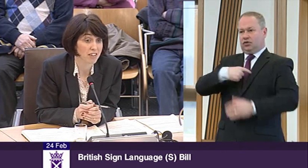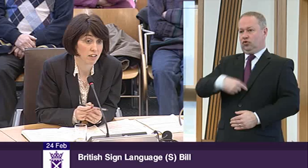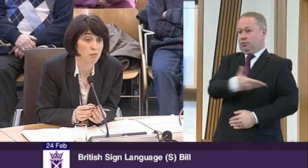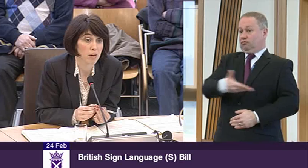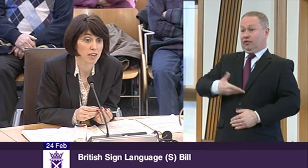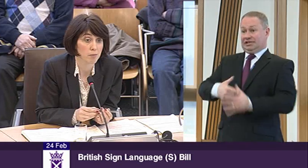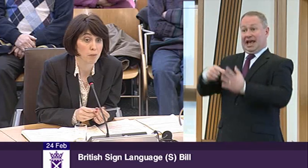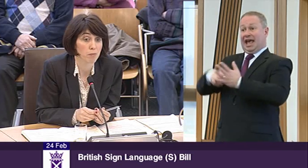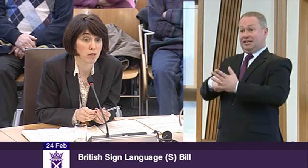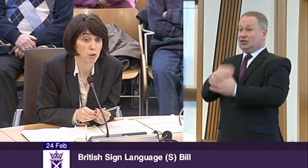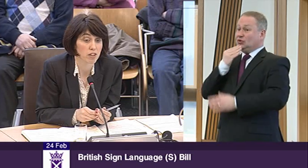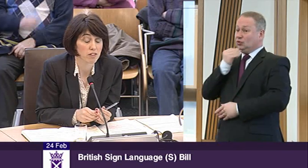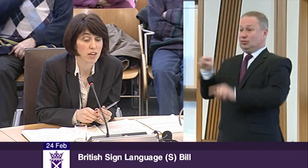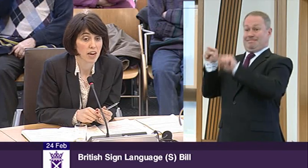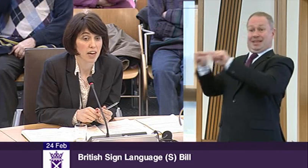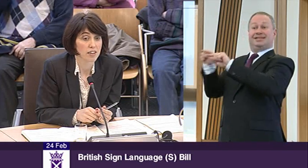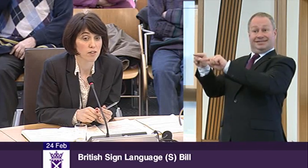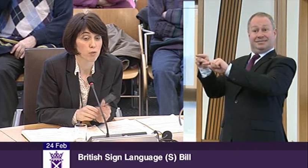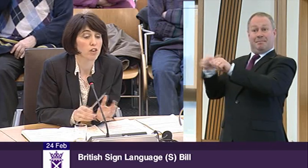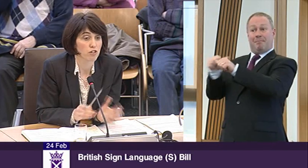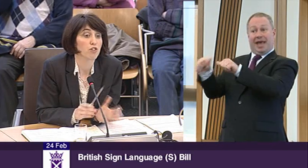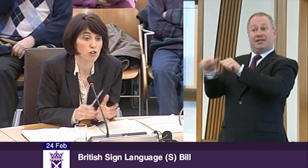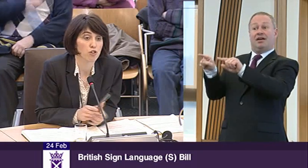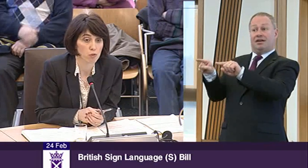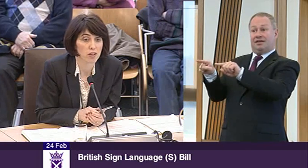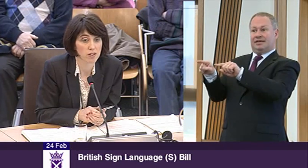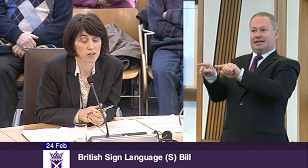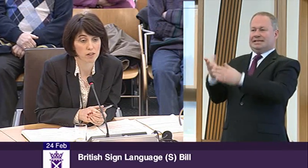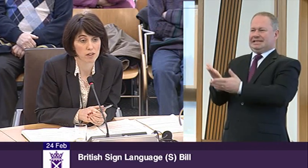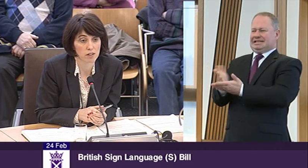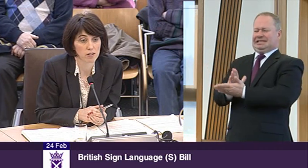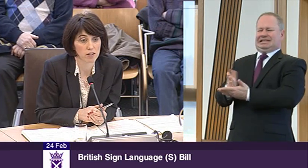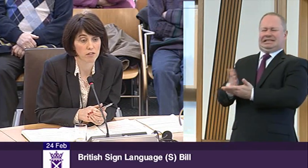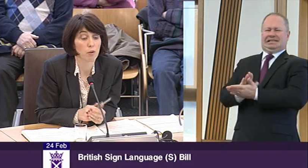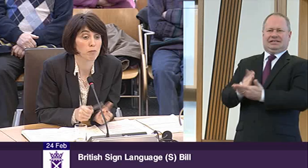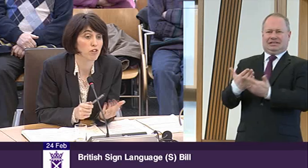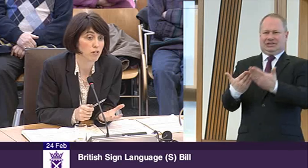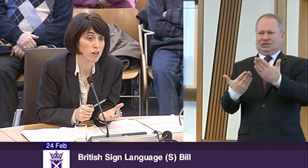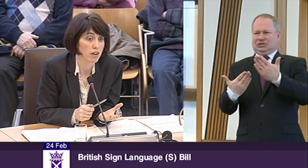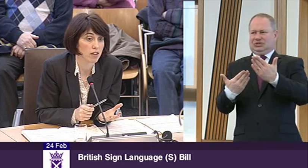and the Human Rights Act 1998 to be used better by public bodies, and we are not sure whether